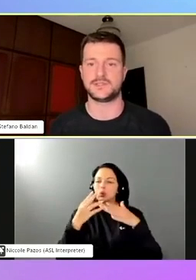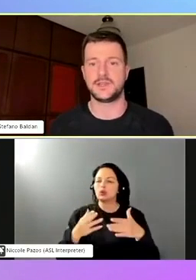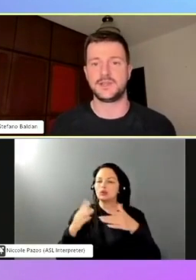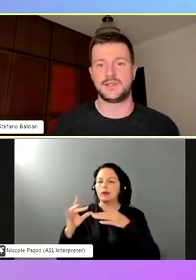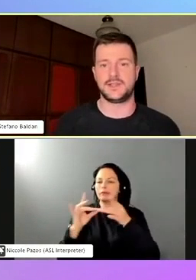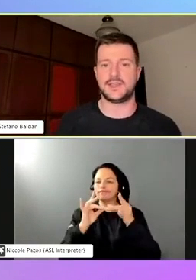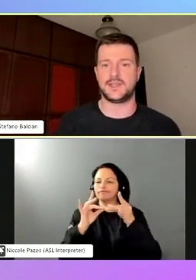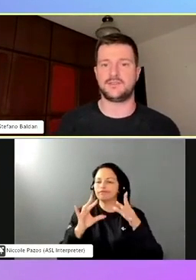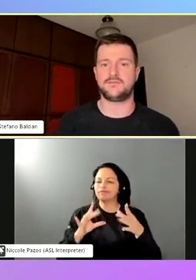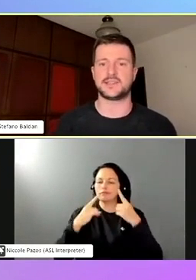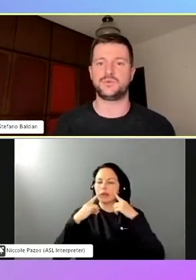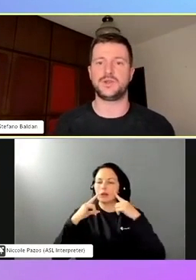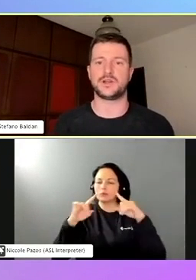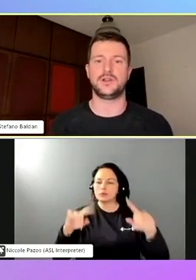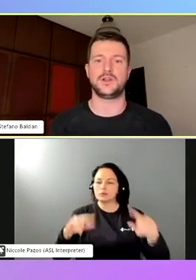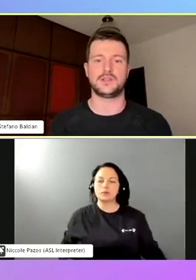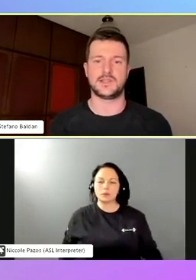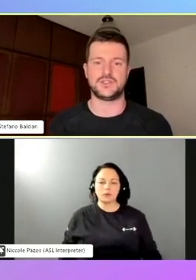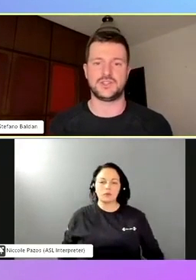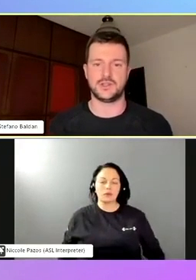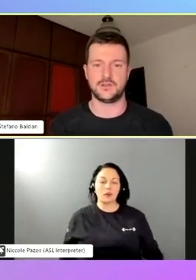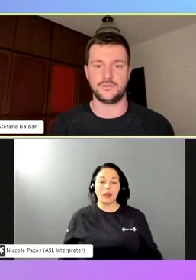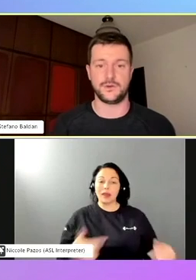to just go one element after the other